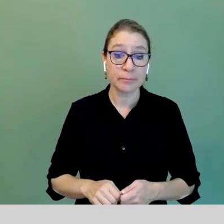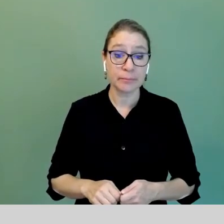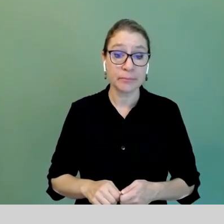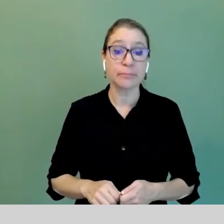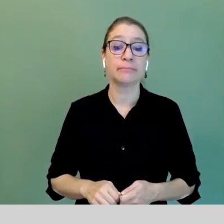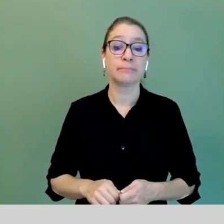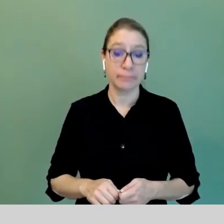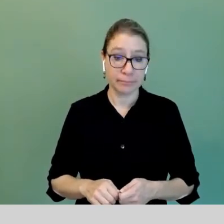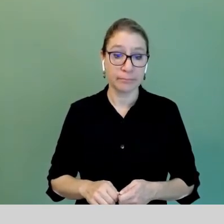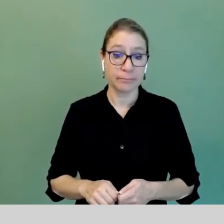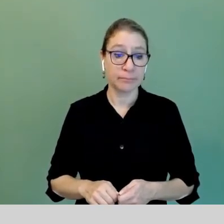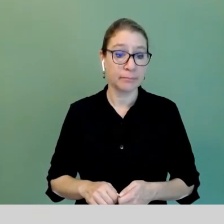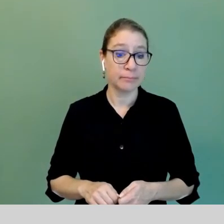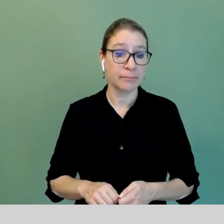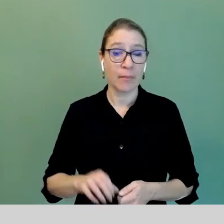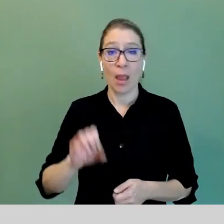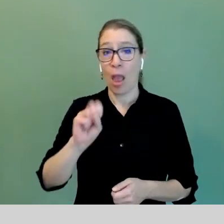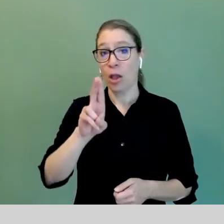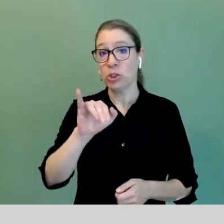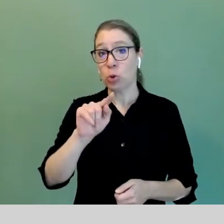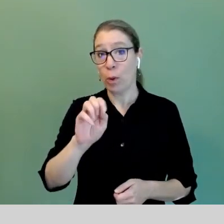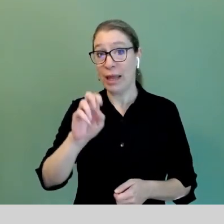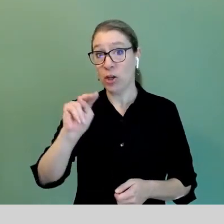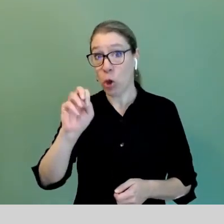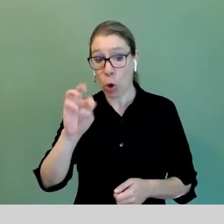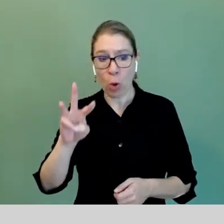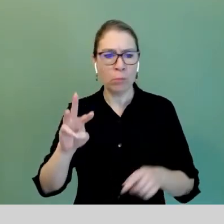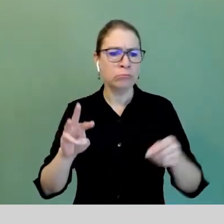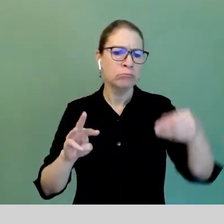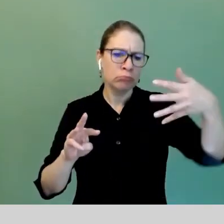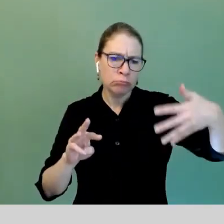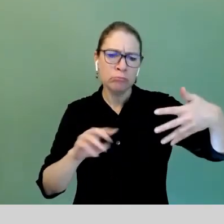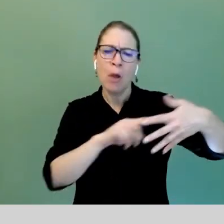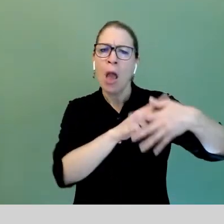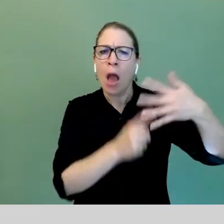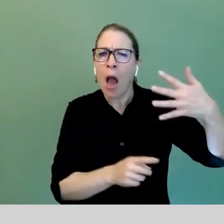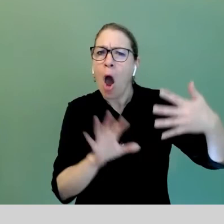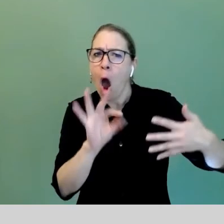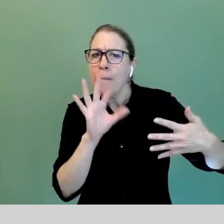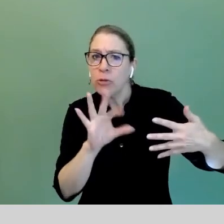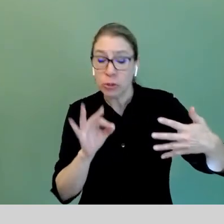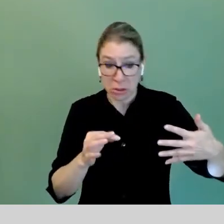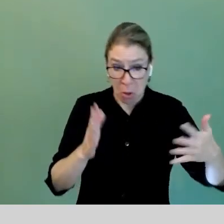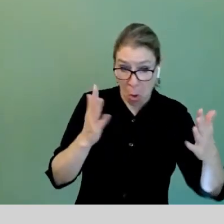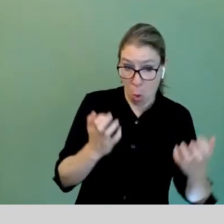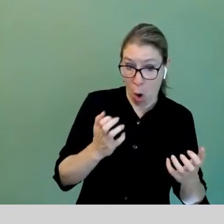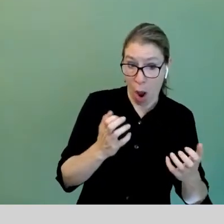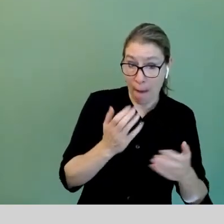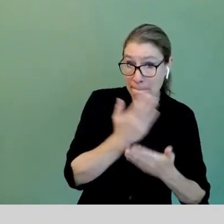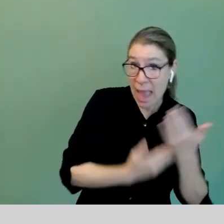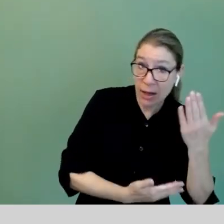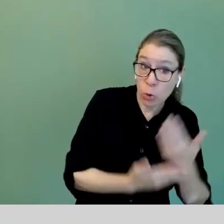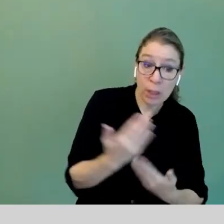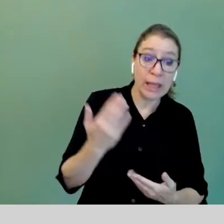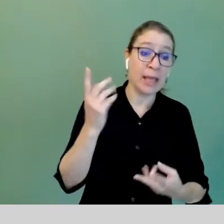I'm calling Great Expectations suite new, and it gives me all these options. Do I want to create the next petition suite just manually?